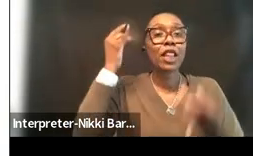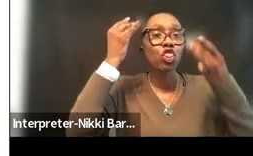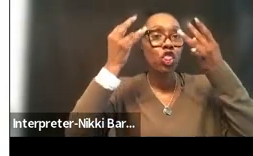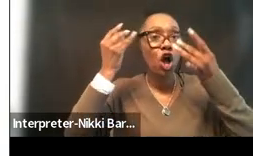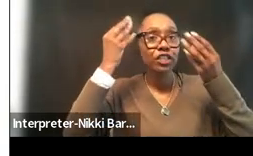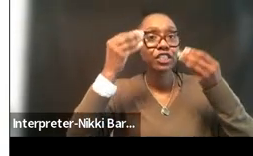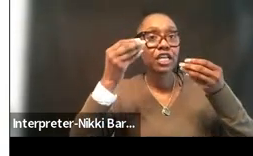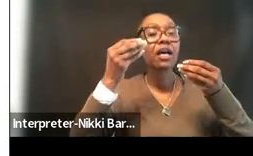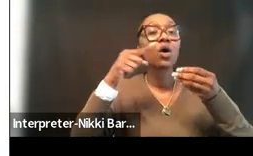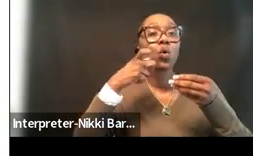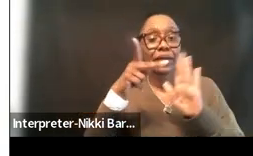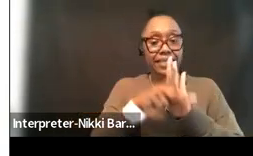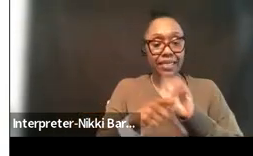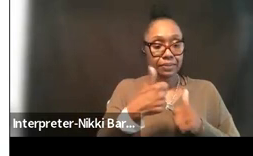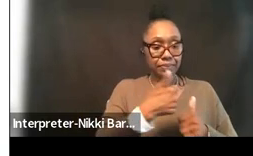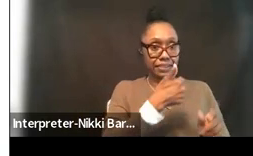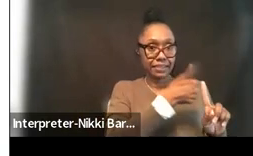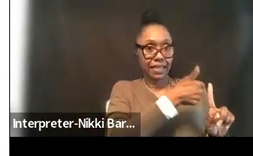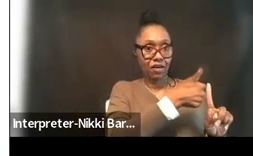But for someone with suicide ideation, someone who does have thoughts of suicide, emotional activation, or that sympathetic nervous system activation.